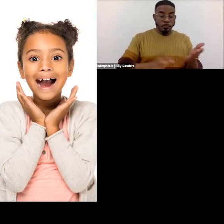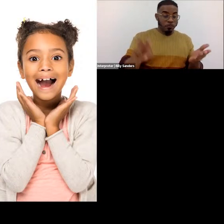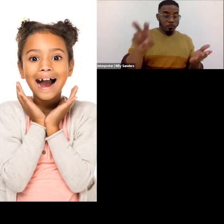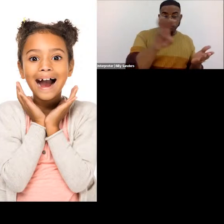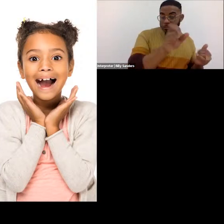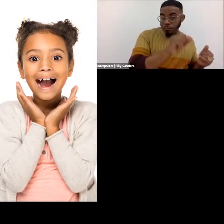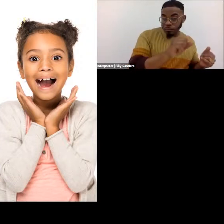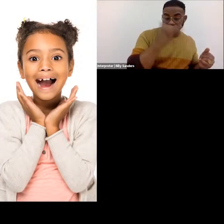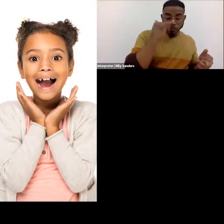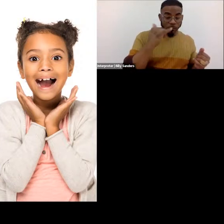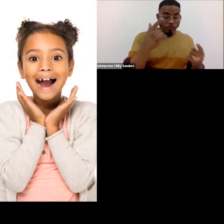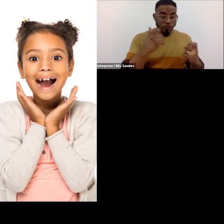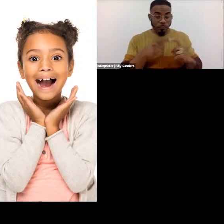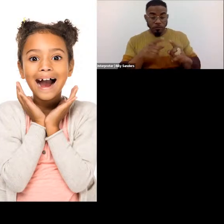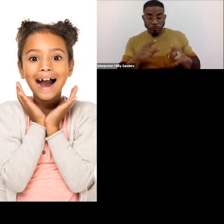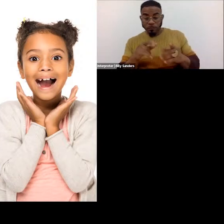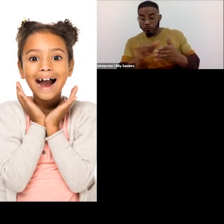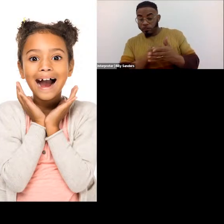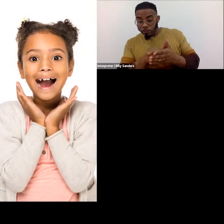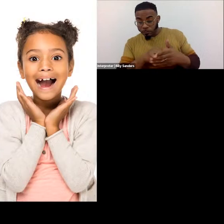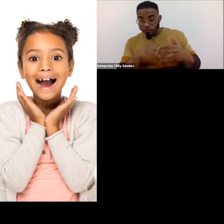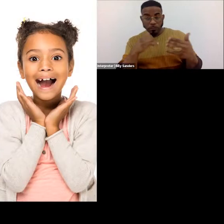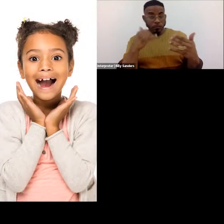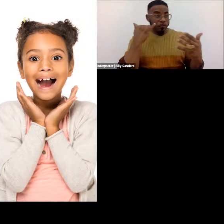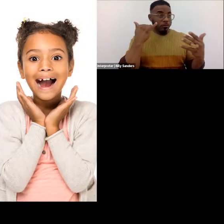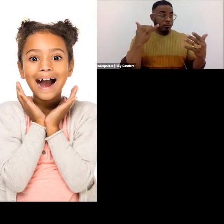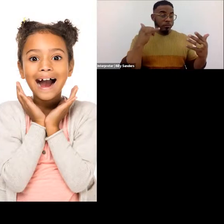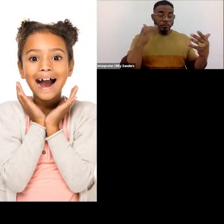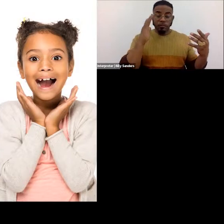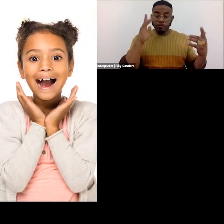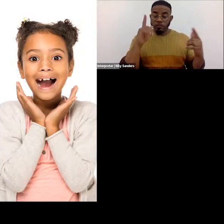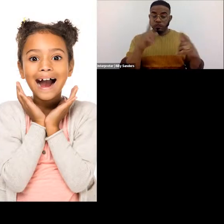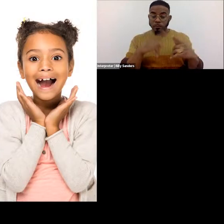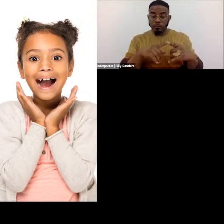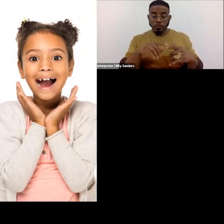So if they're coming to New York, if they are going to Nevada,